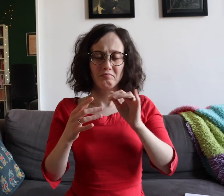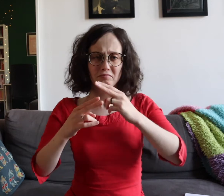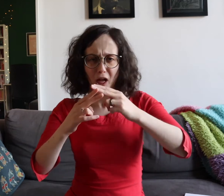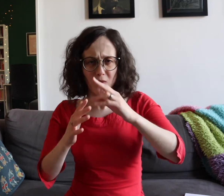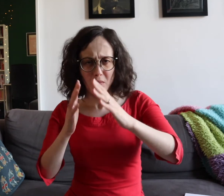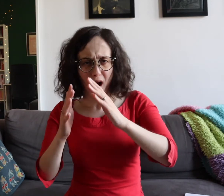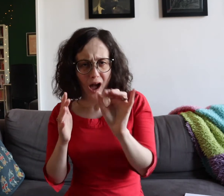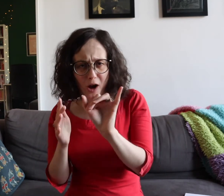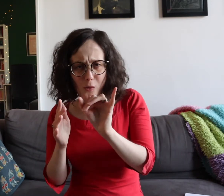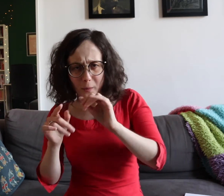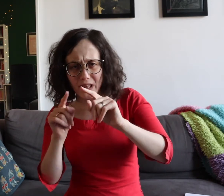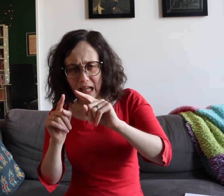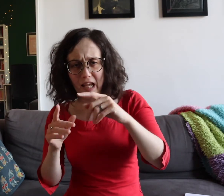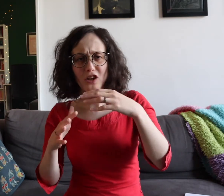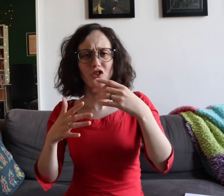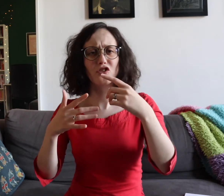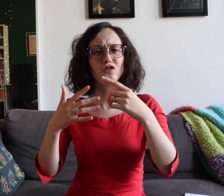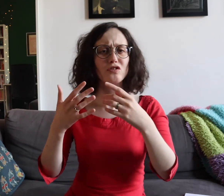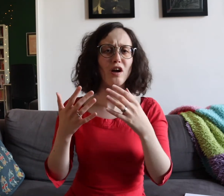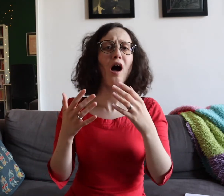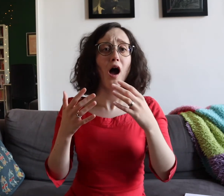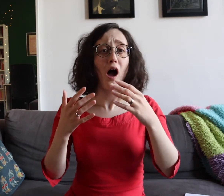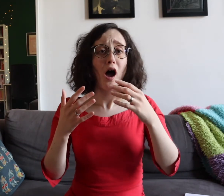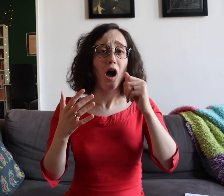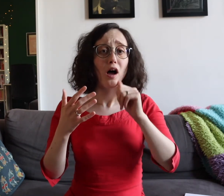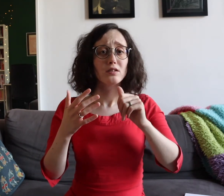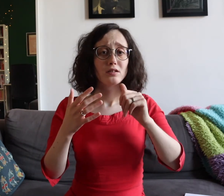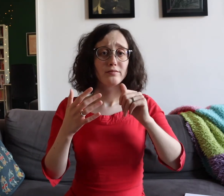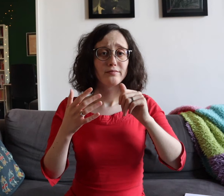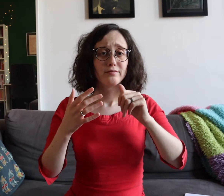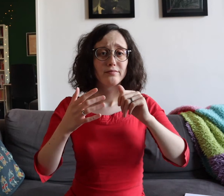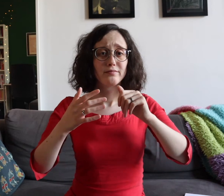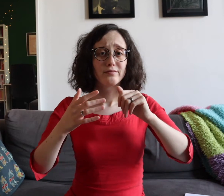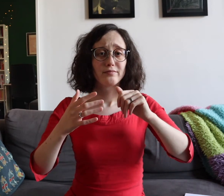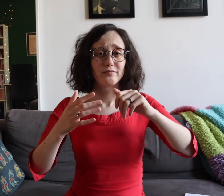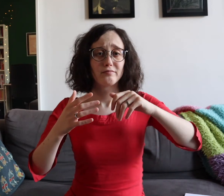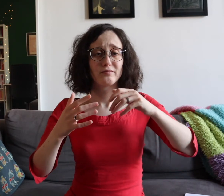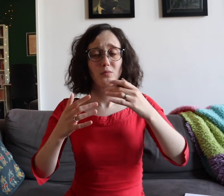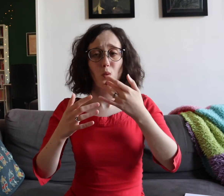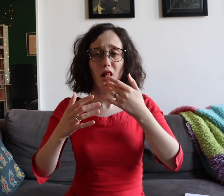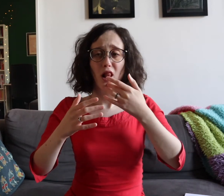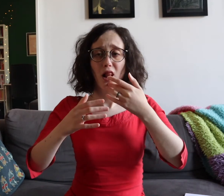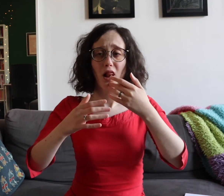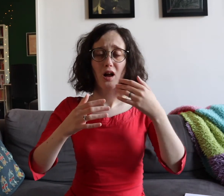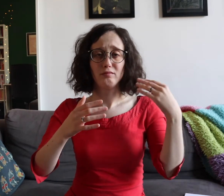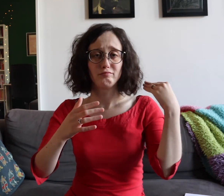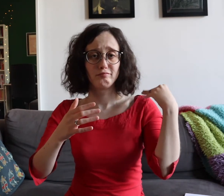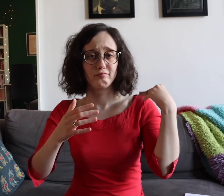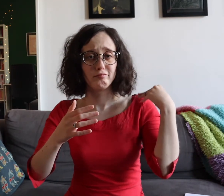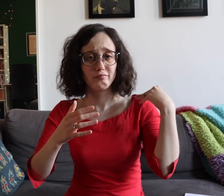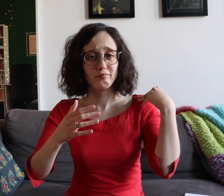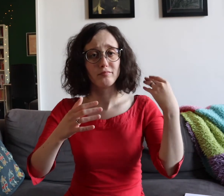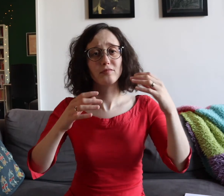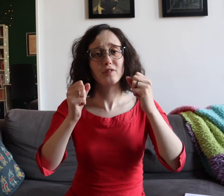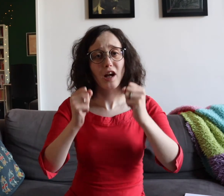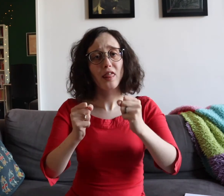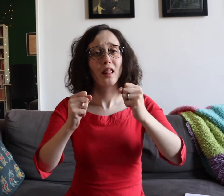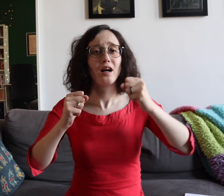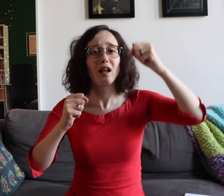I learned what name signs are, that you can get someone's attention by